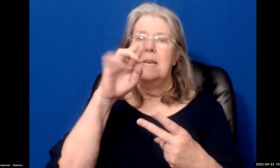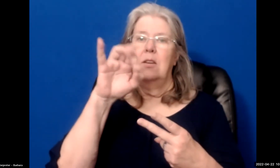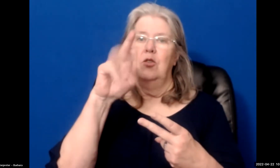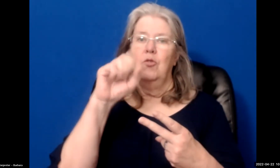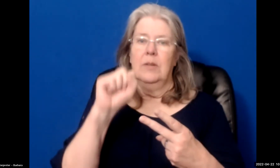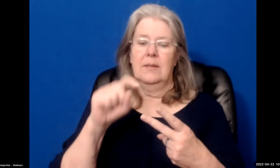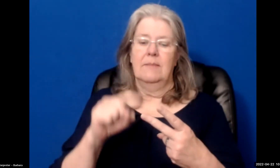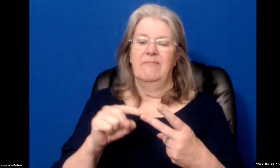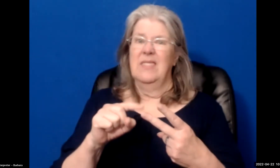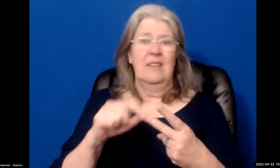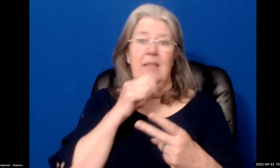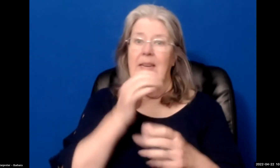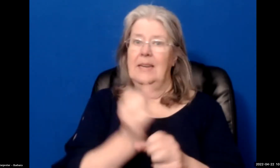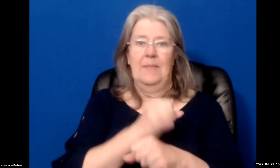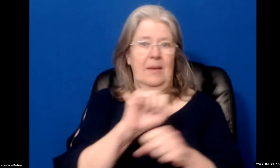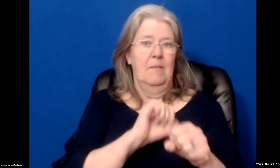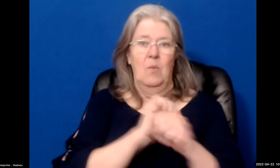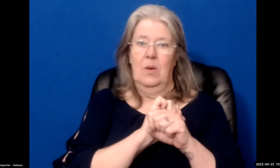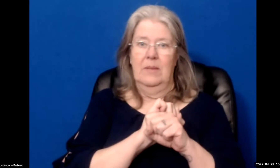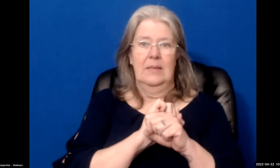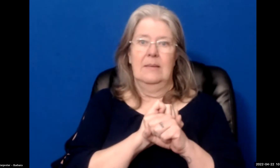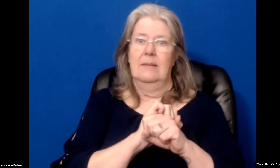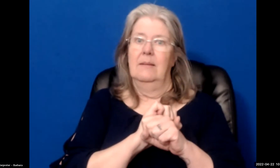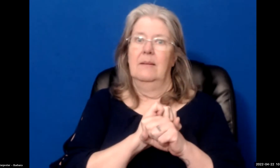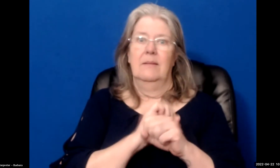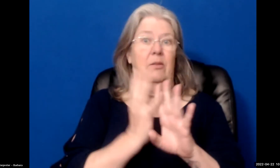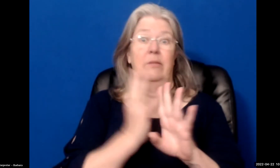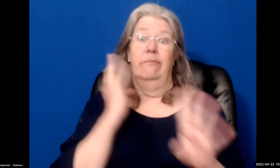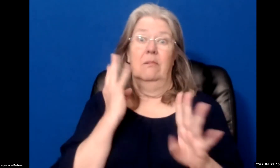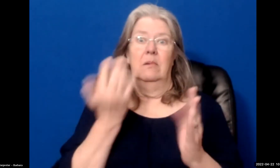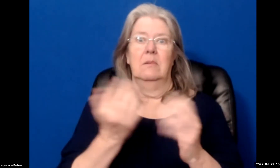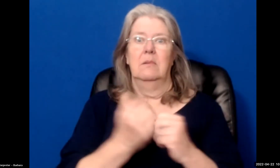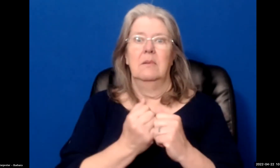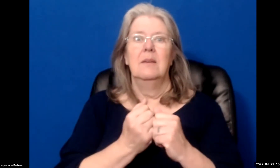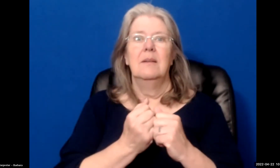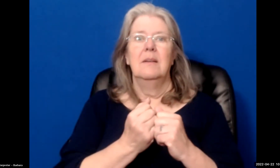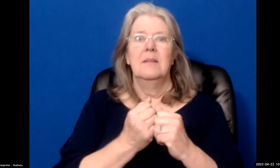the second one at that point either. So we got the other one at Hendricks County after.